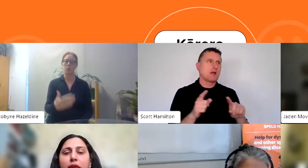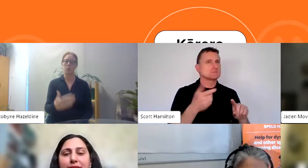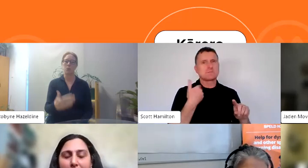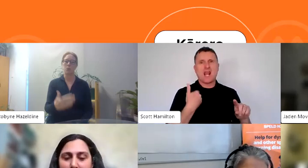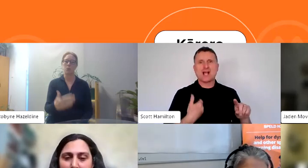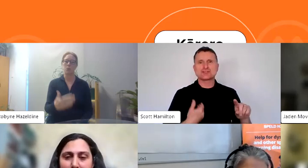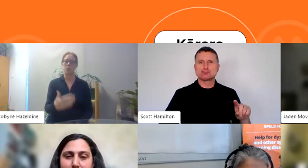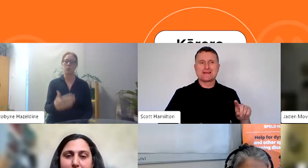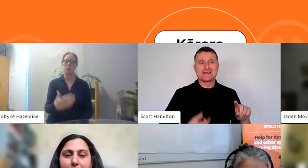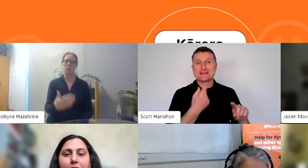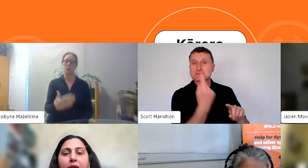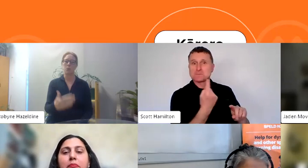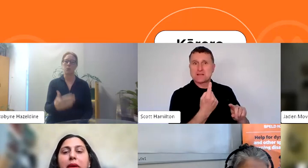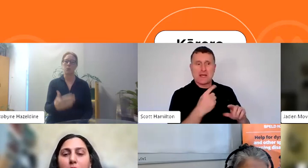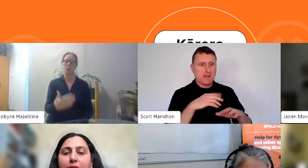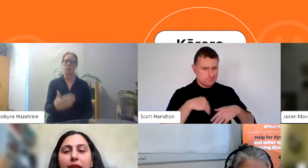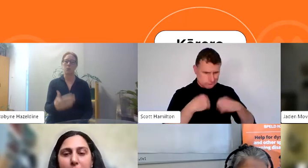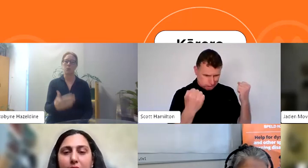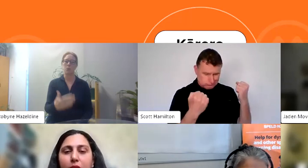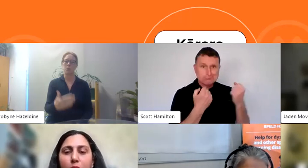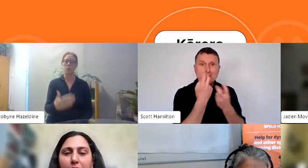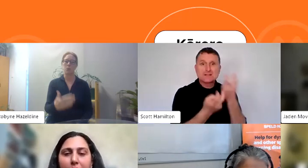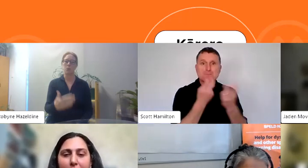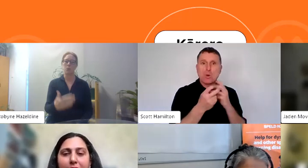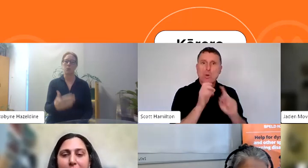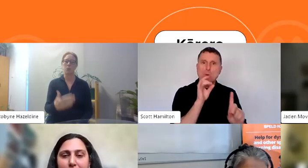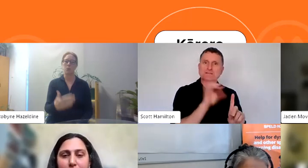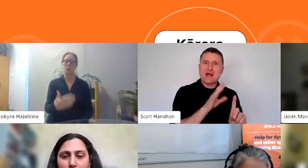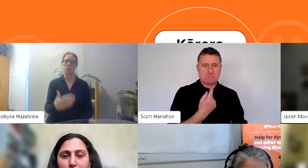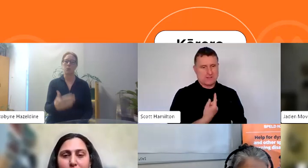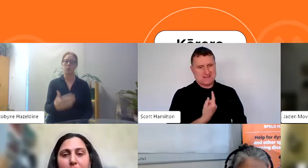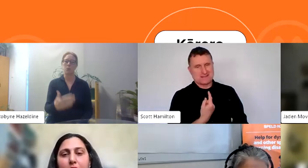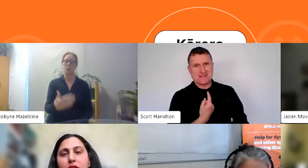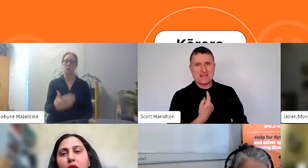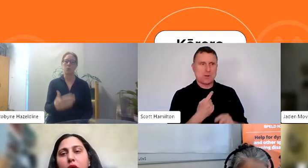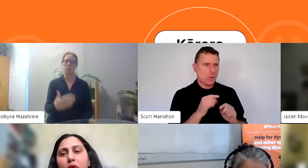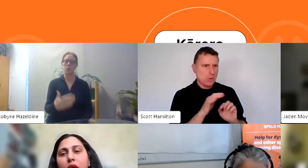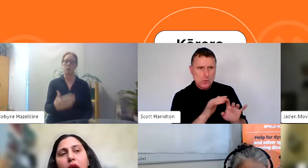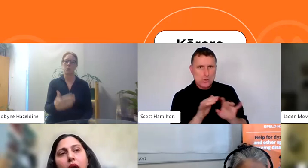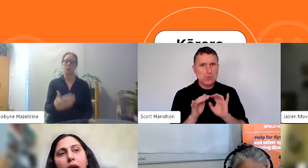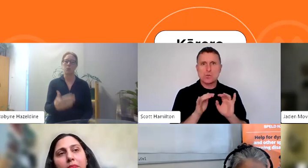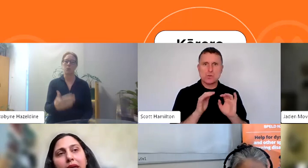their self-identity and be authentically who they are as individuals. So